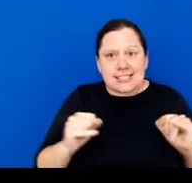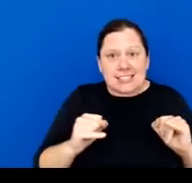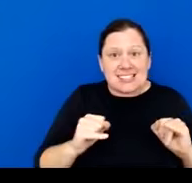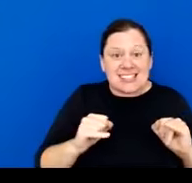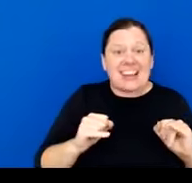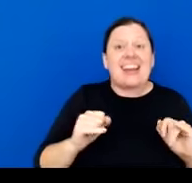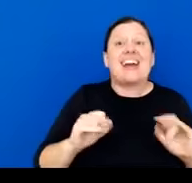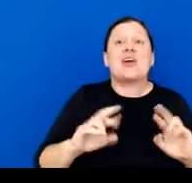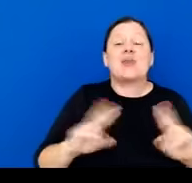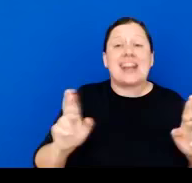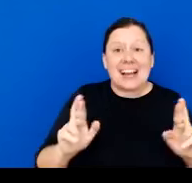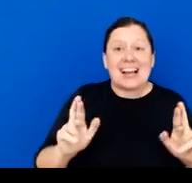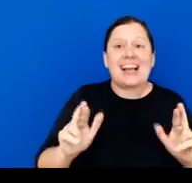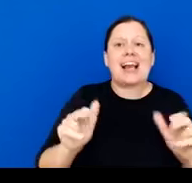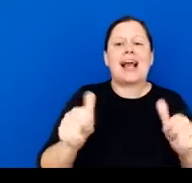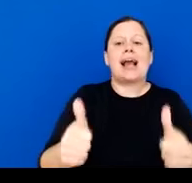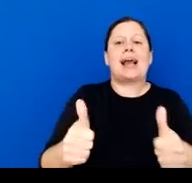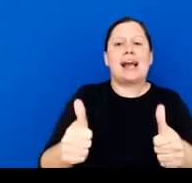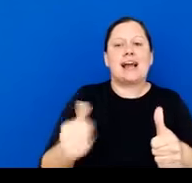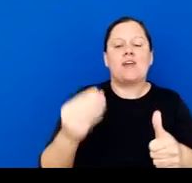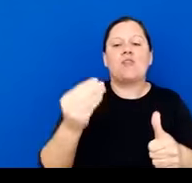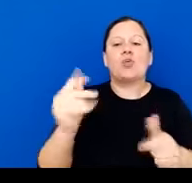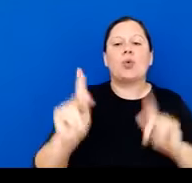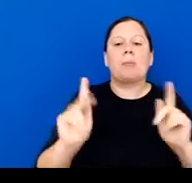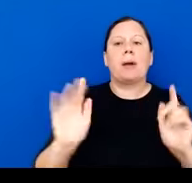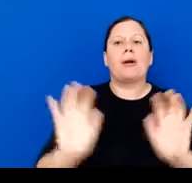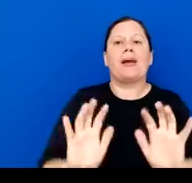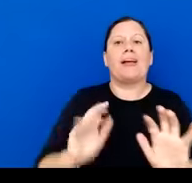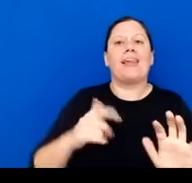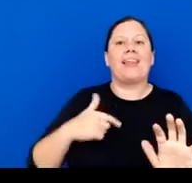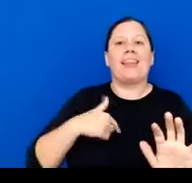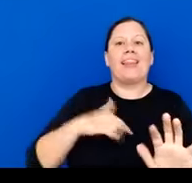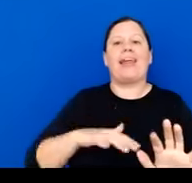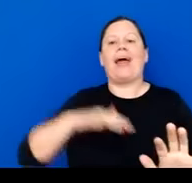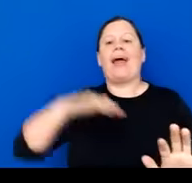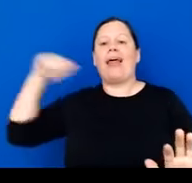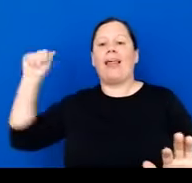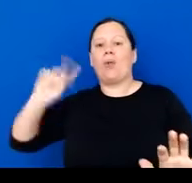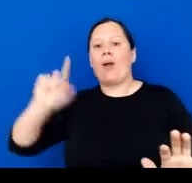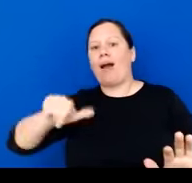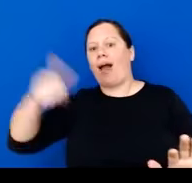so I think that addresses the question so thank you